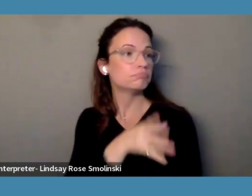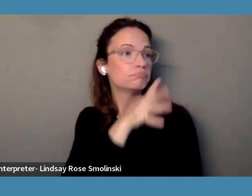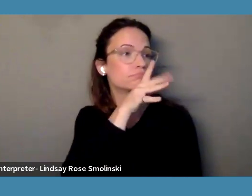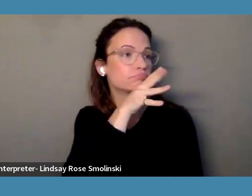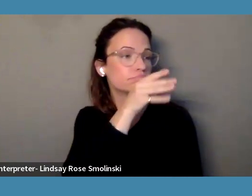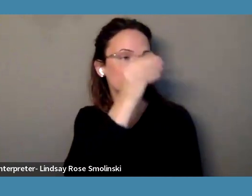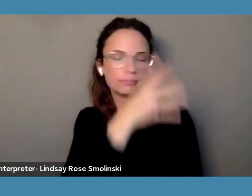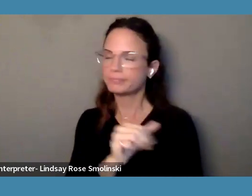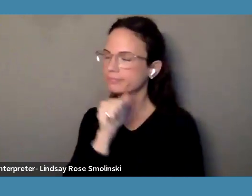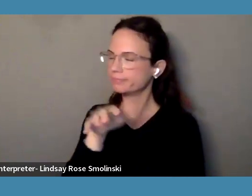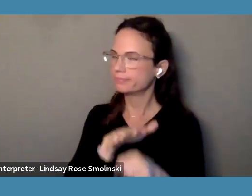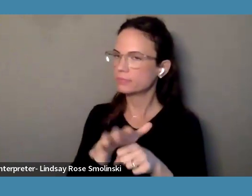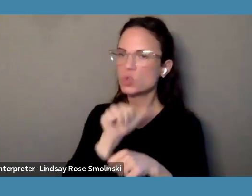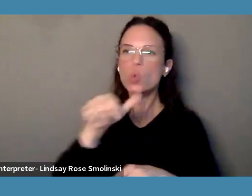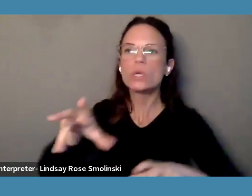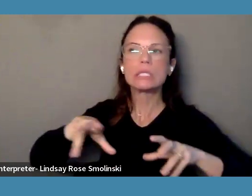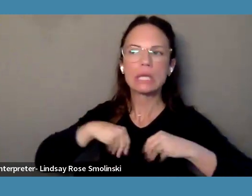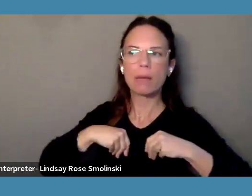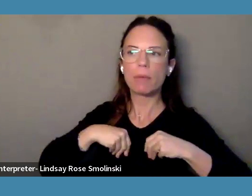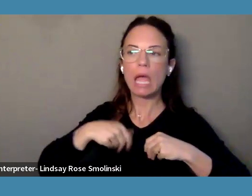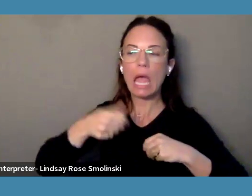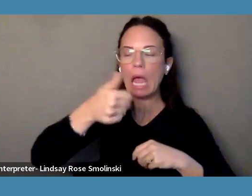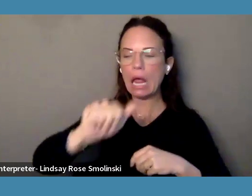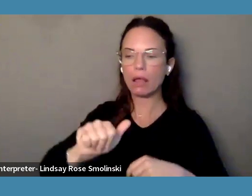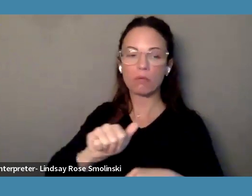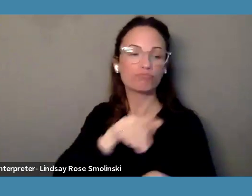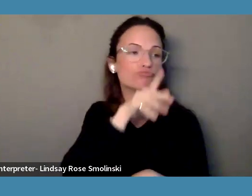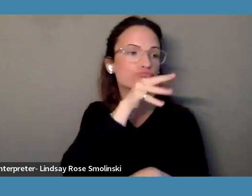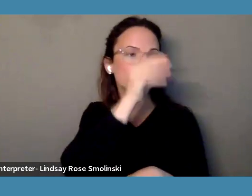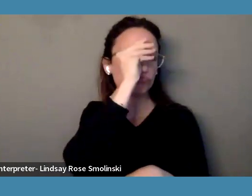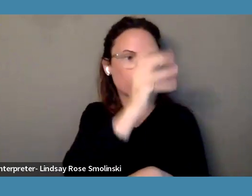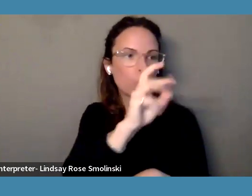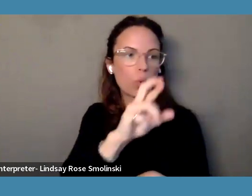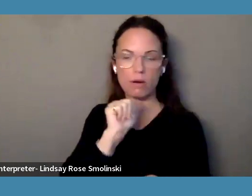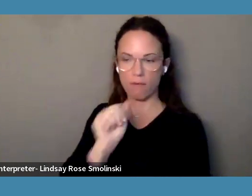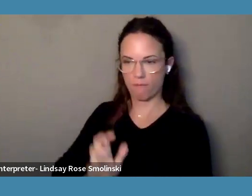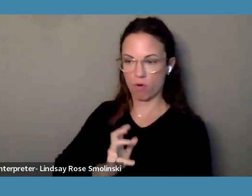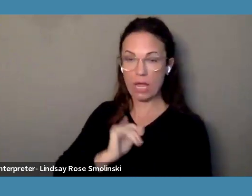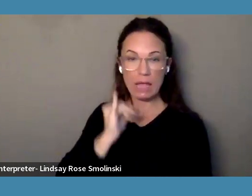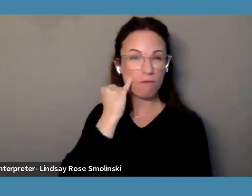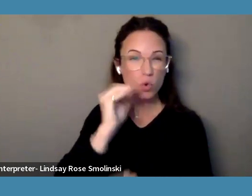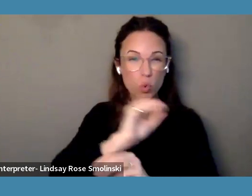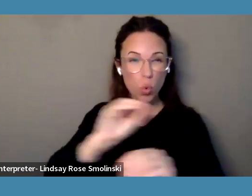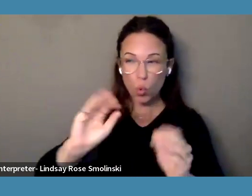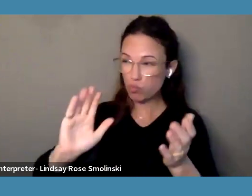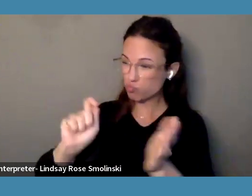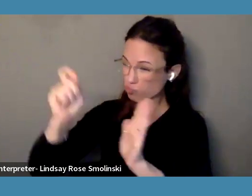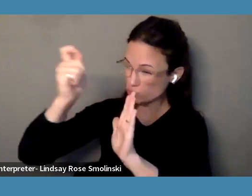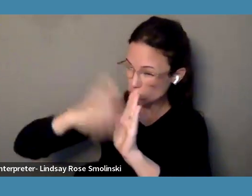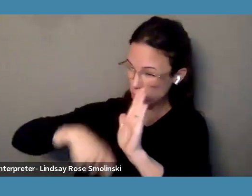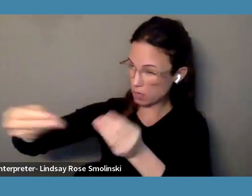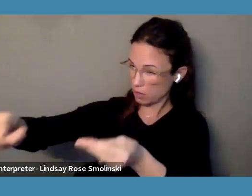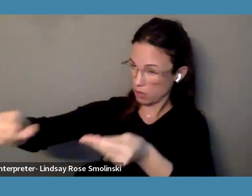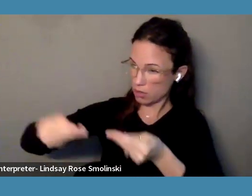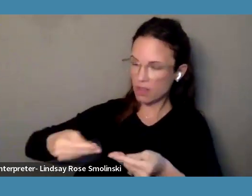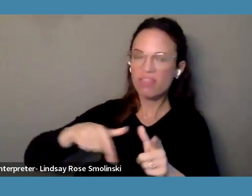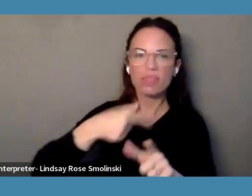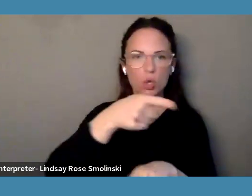Do not accept verbal or other informal notice. If you don't receive written notice, request it as soon as possible.